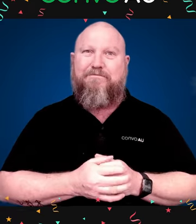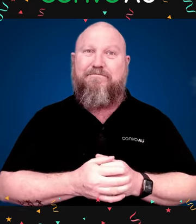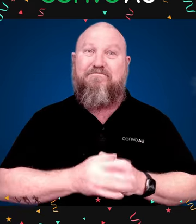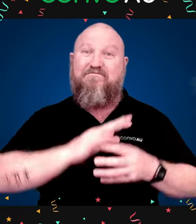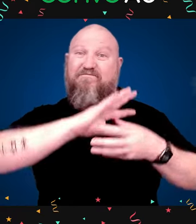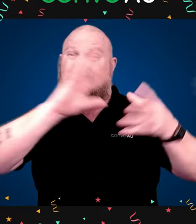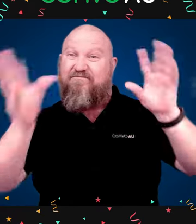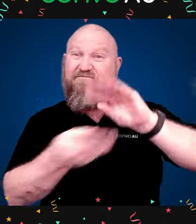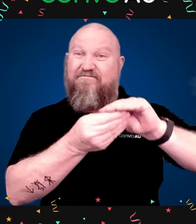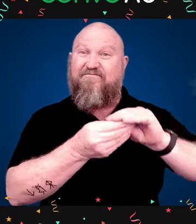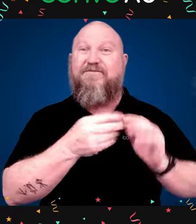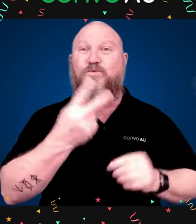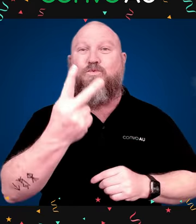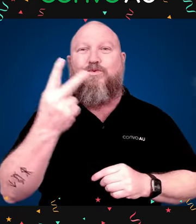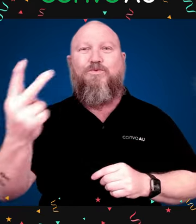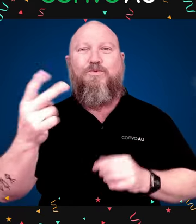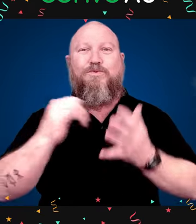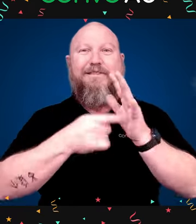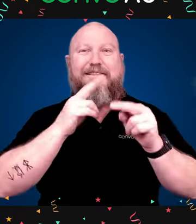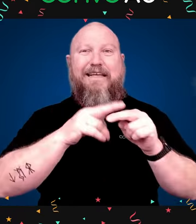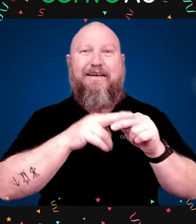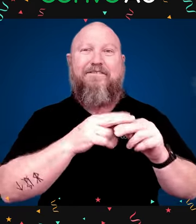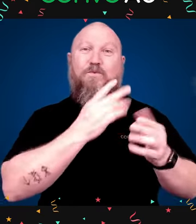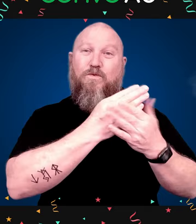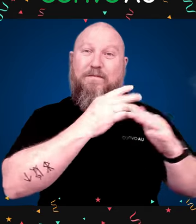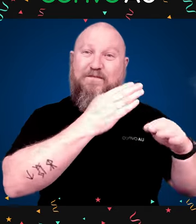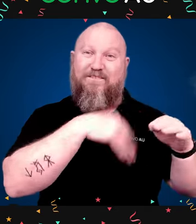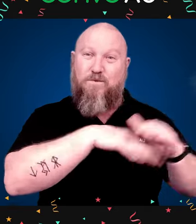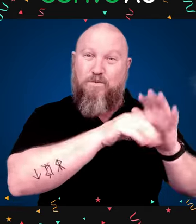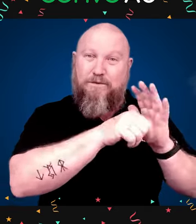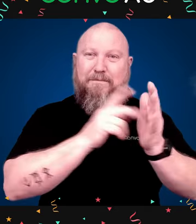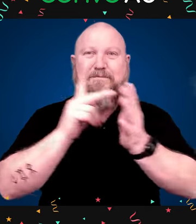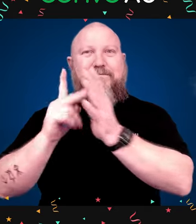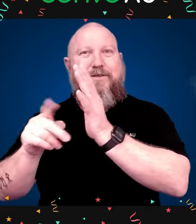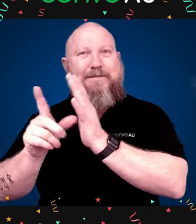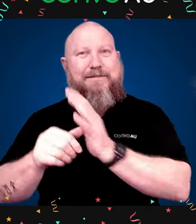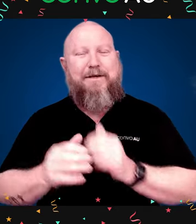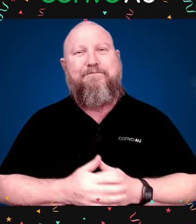working either as full time or part time with Convo Australia bringing to a total of 22 staff altogether.